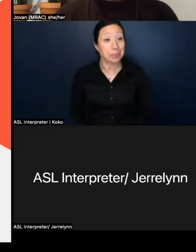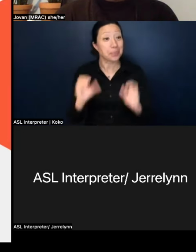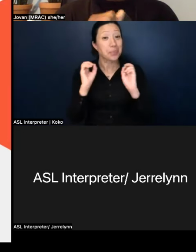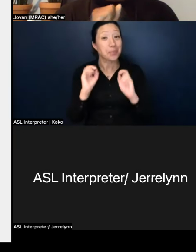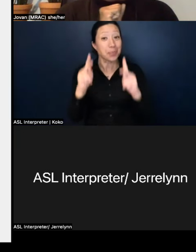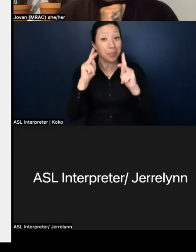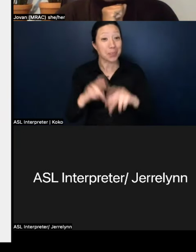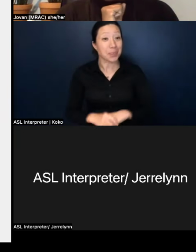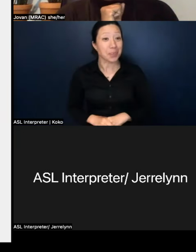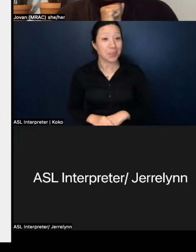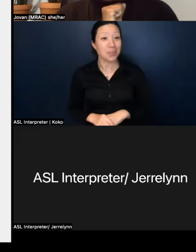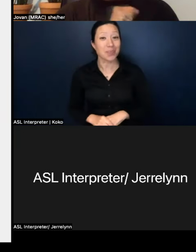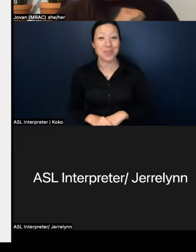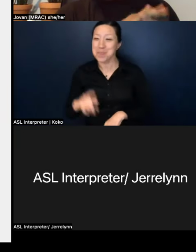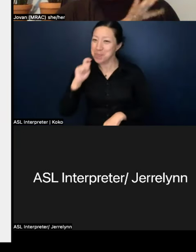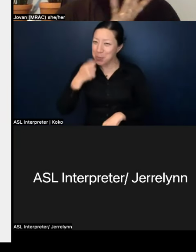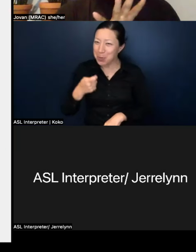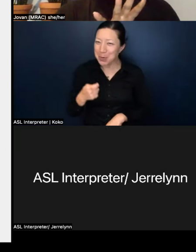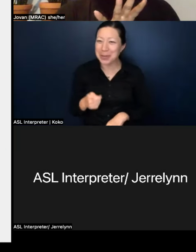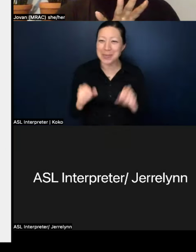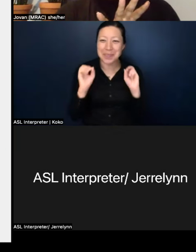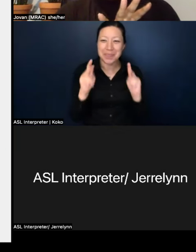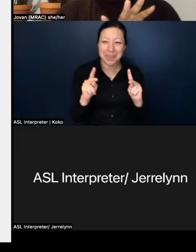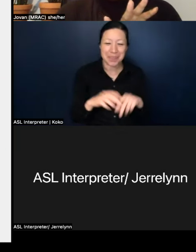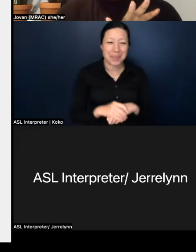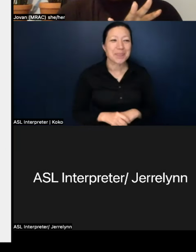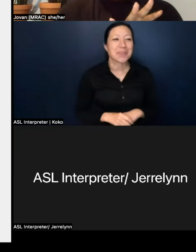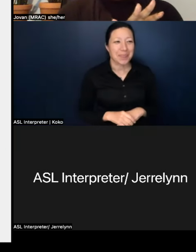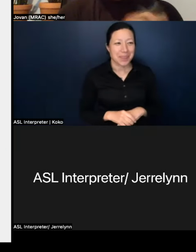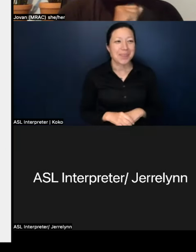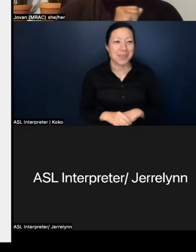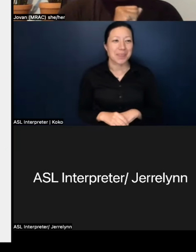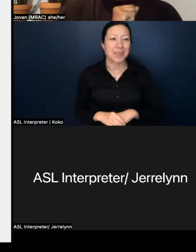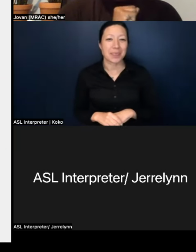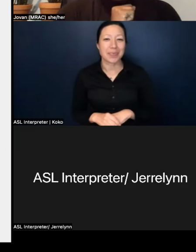Cool, okay, so, another consideration